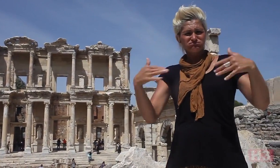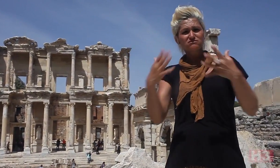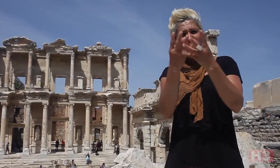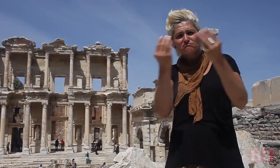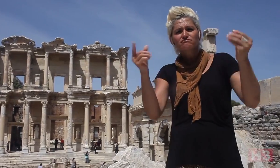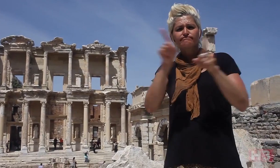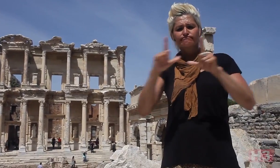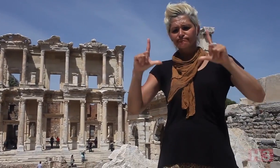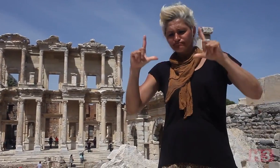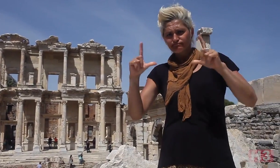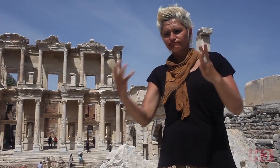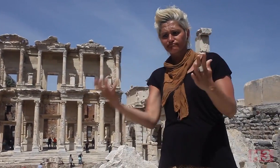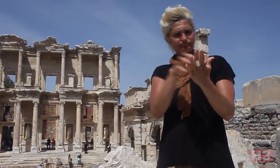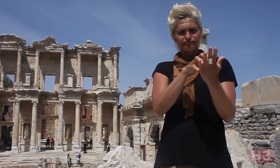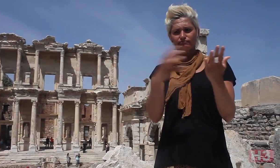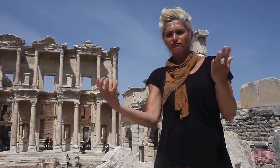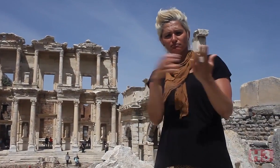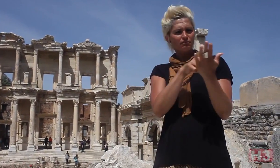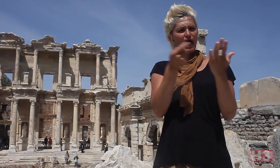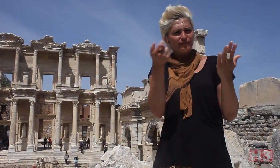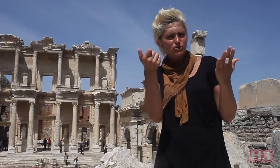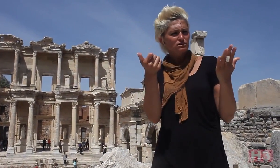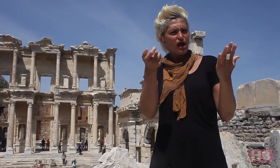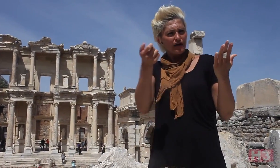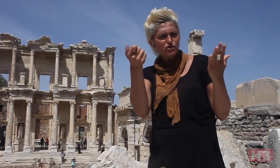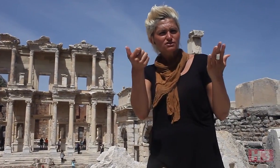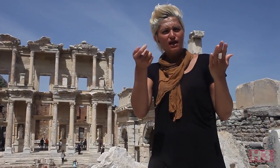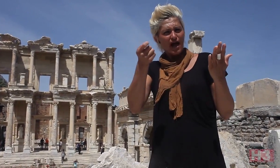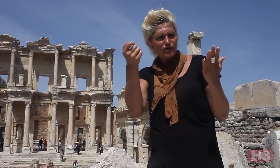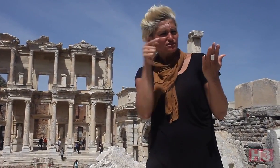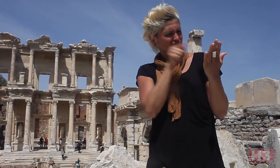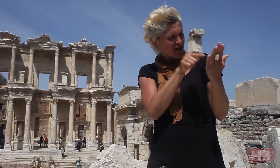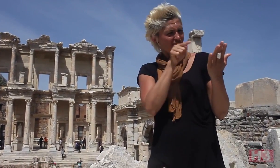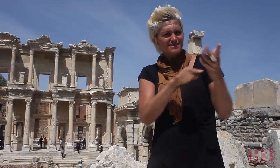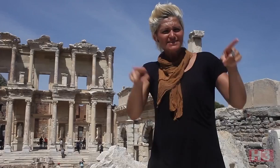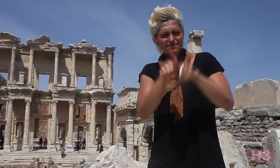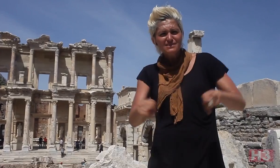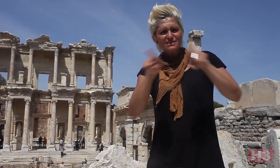It is seen printed in various publications talking about or promoting Ephesus.